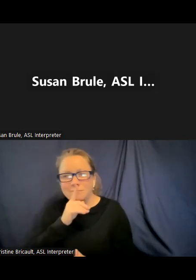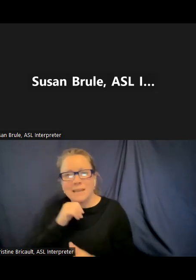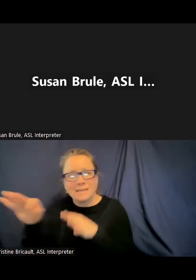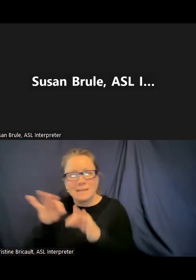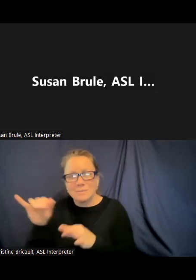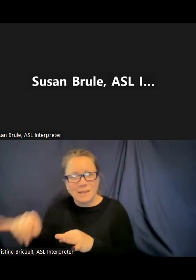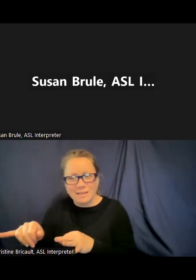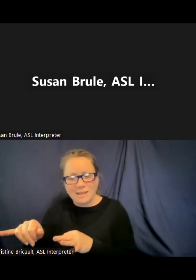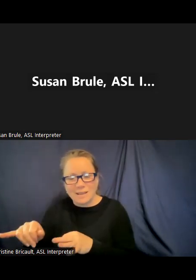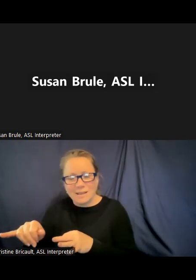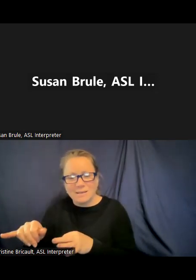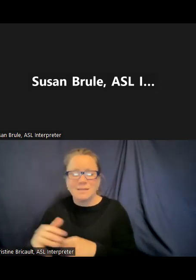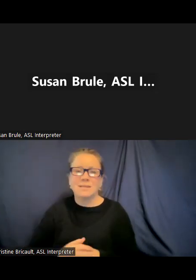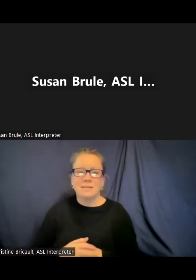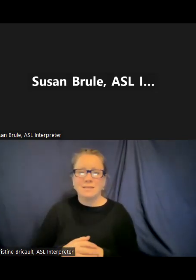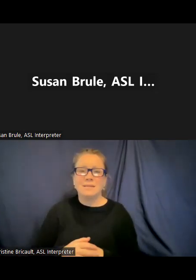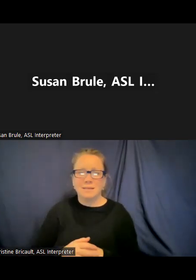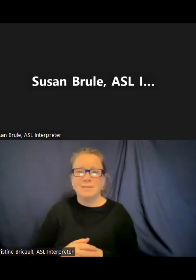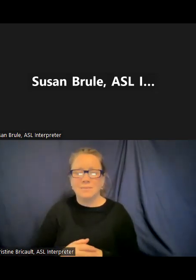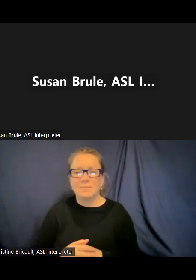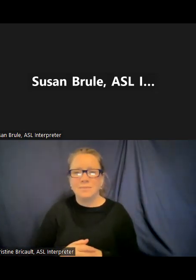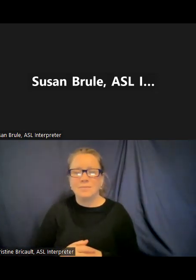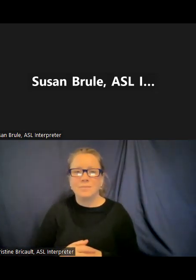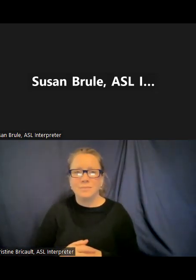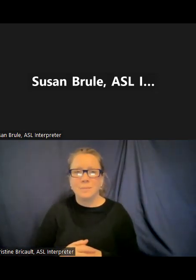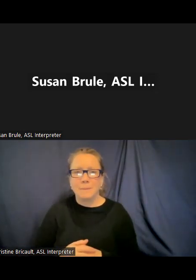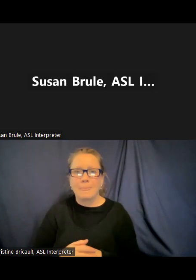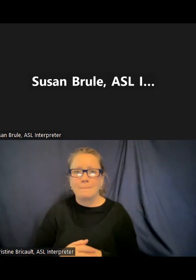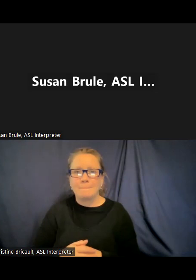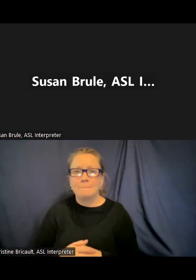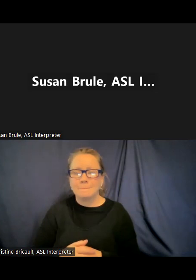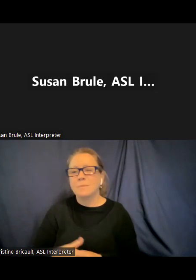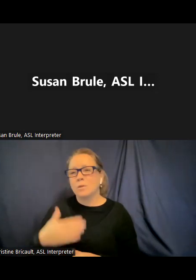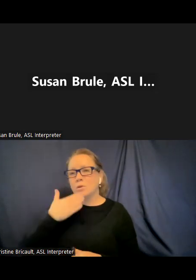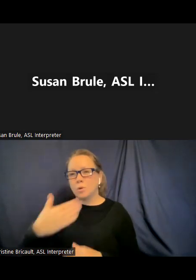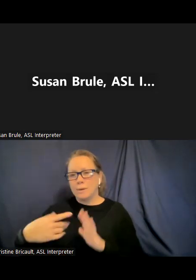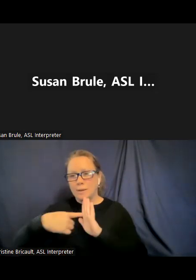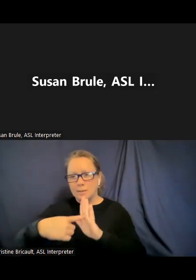that's requiring the accommodation. So I really like to use the example of ADHD.